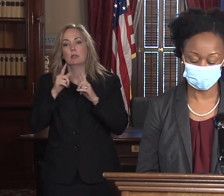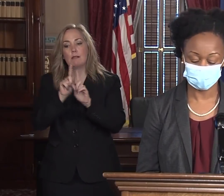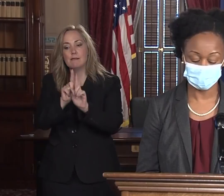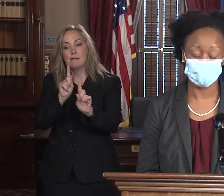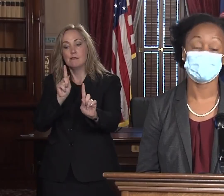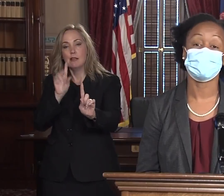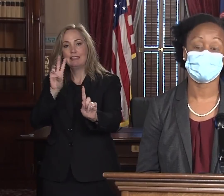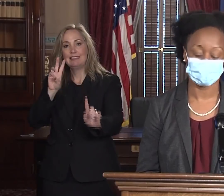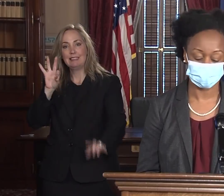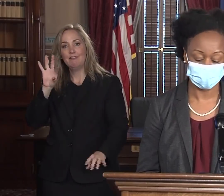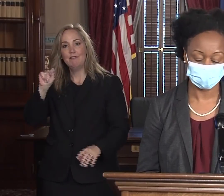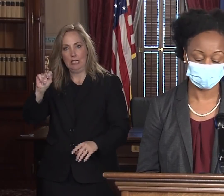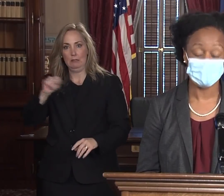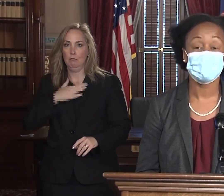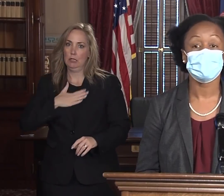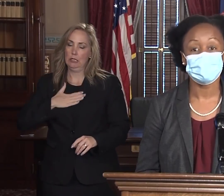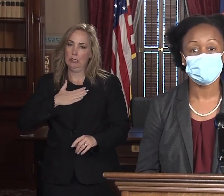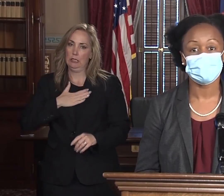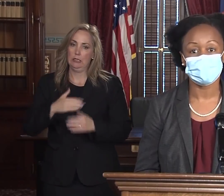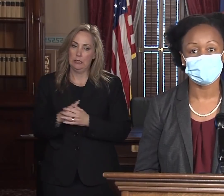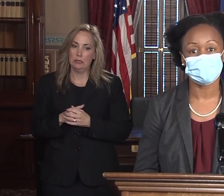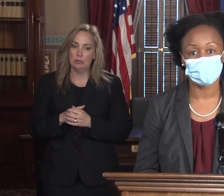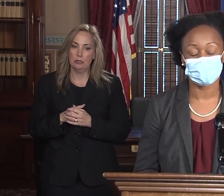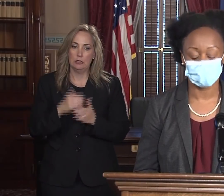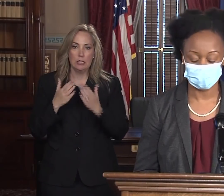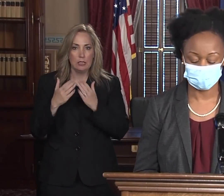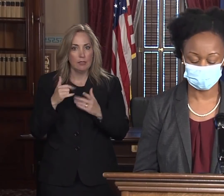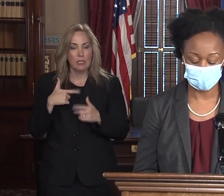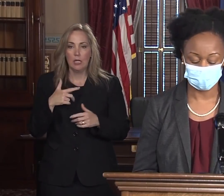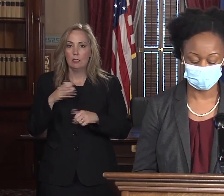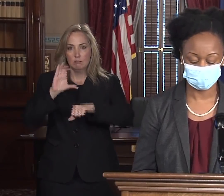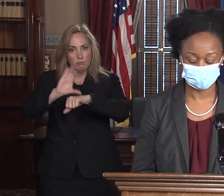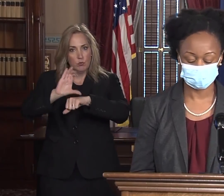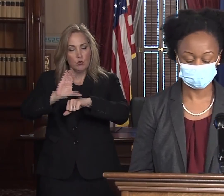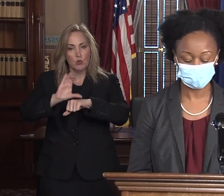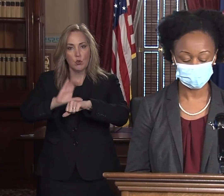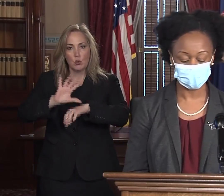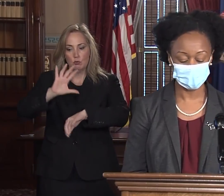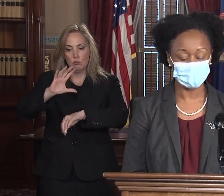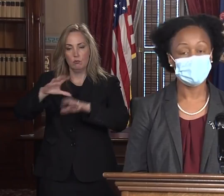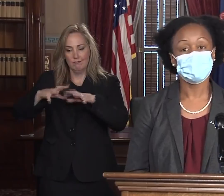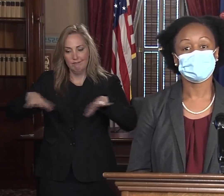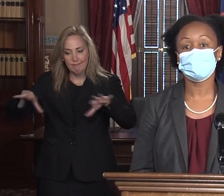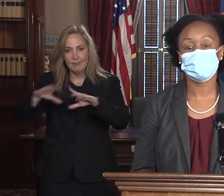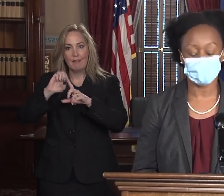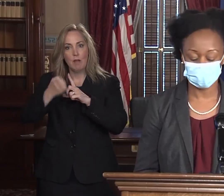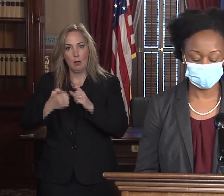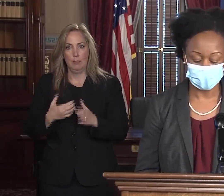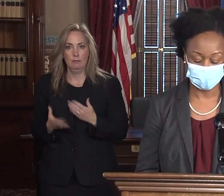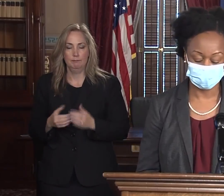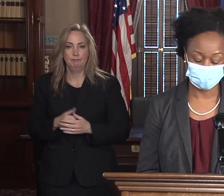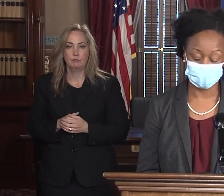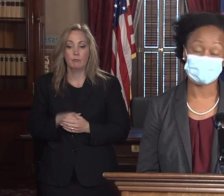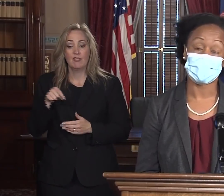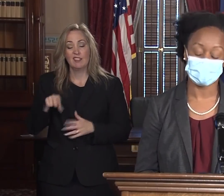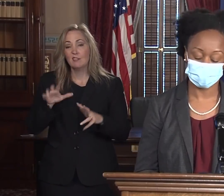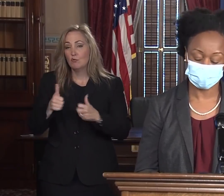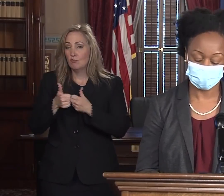SO PLEASE BE CAREFUL, PLEASE WEAR YOUR MASK AND MAINTAIN SIX FEET OF DISTANCE BETWEEN YOURSELF AND OTHERS EVEN IF